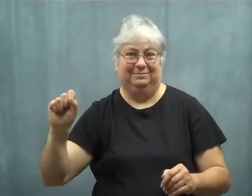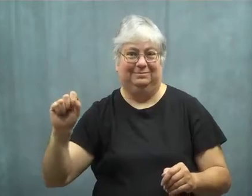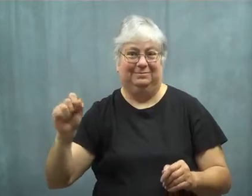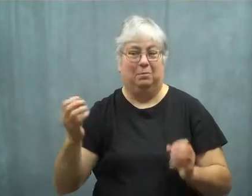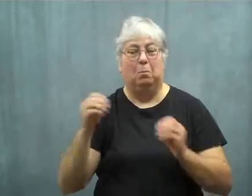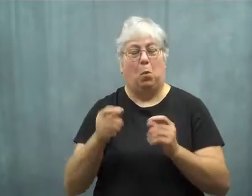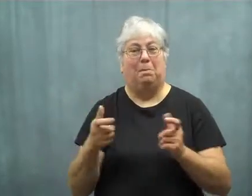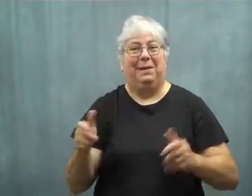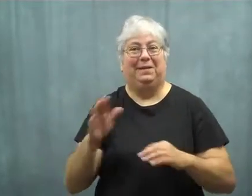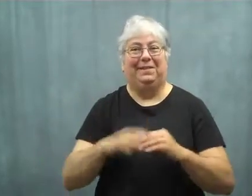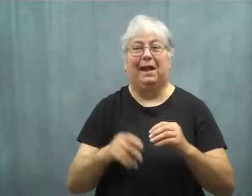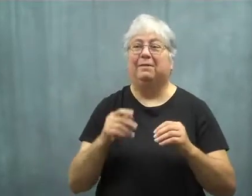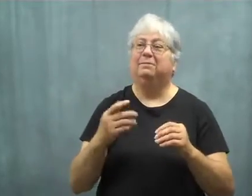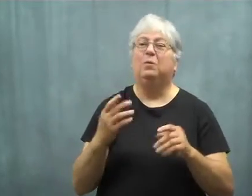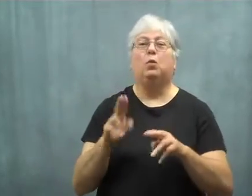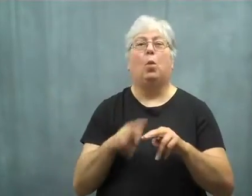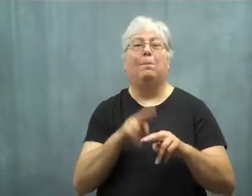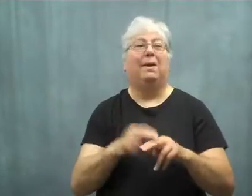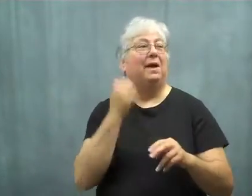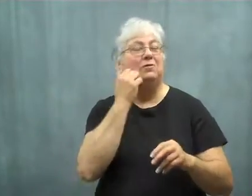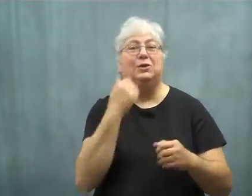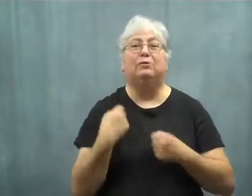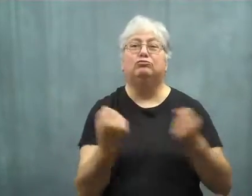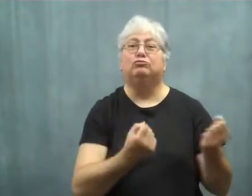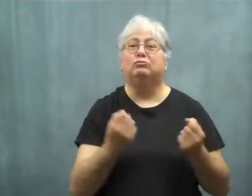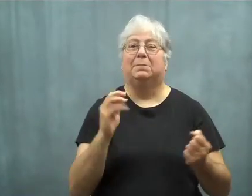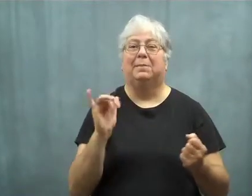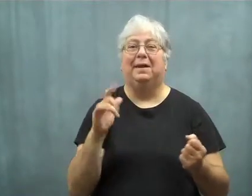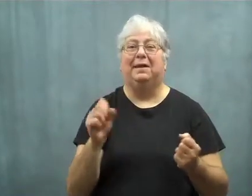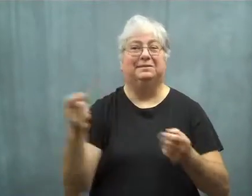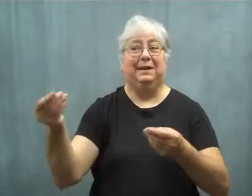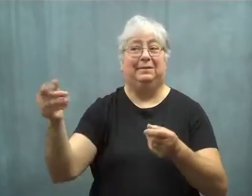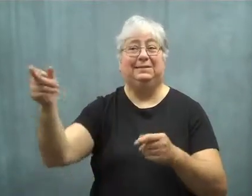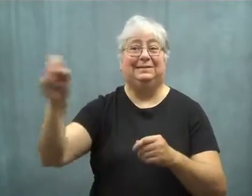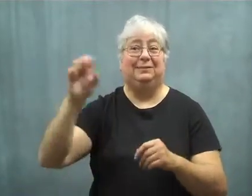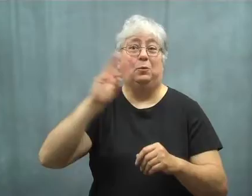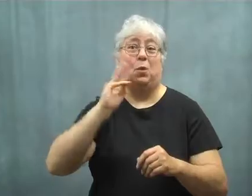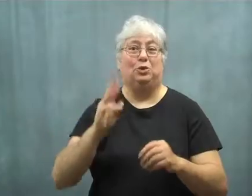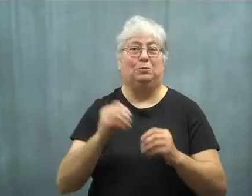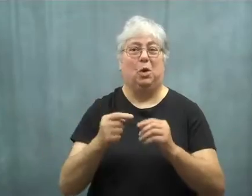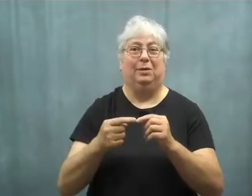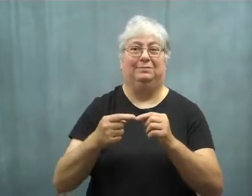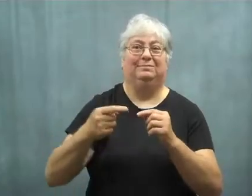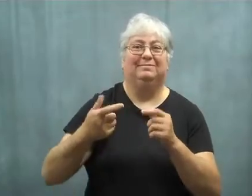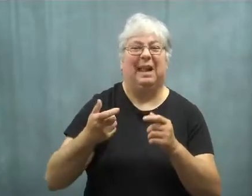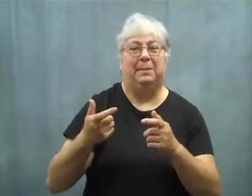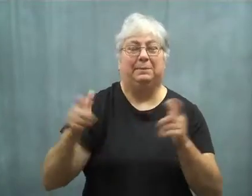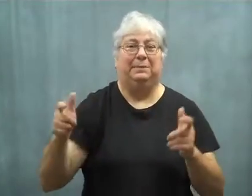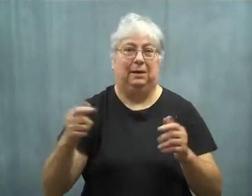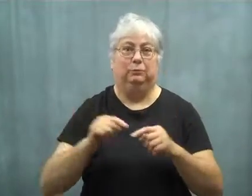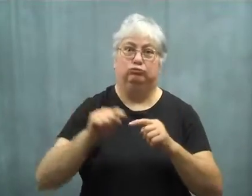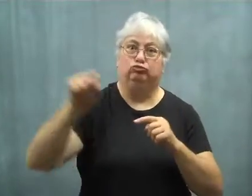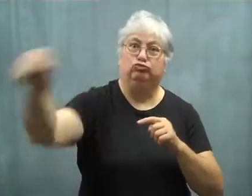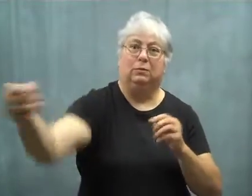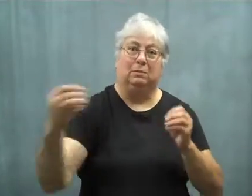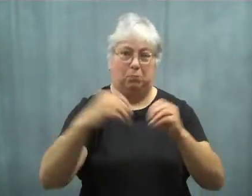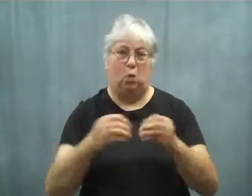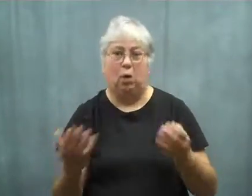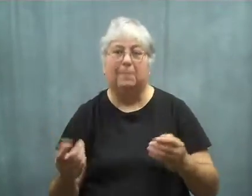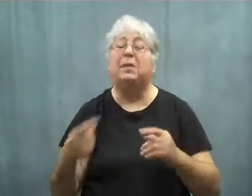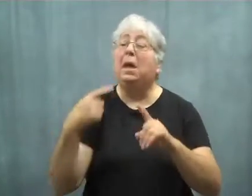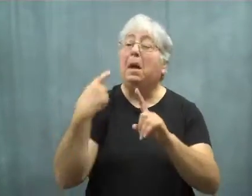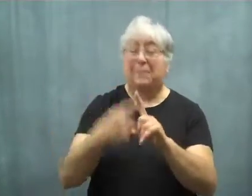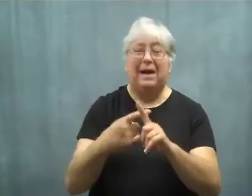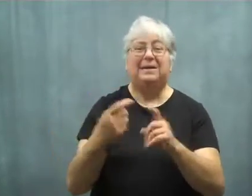It's a little longer than a mile on land.